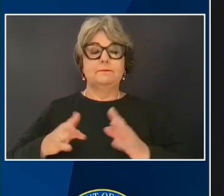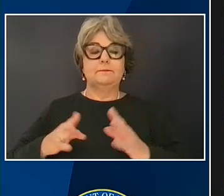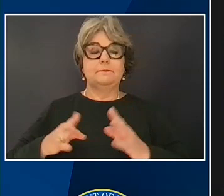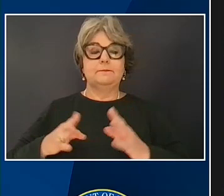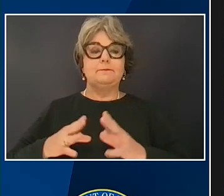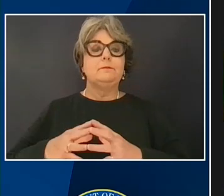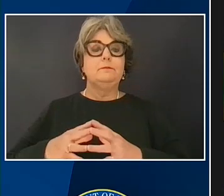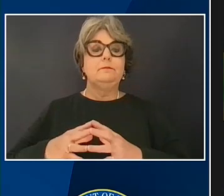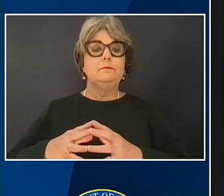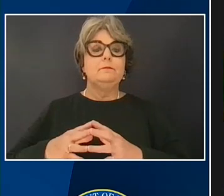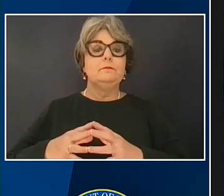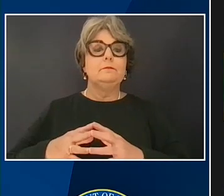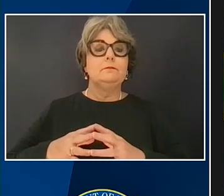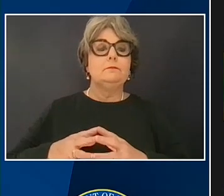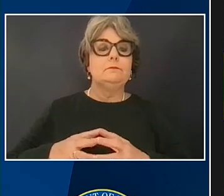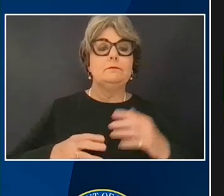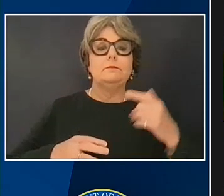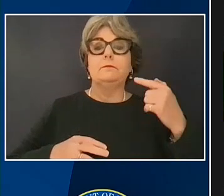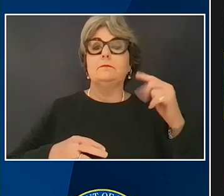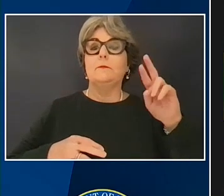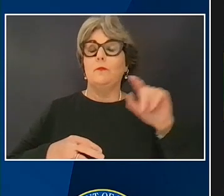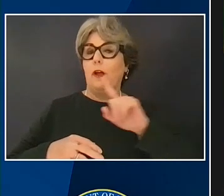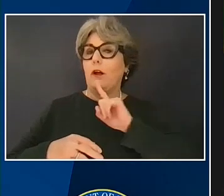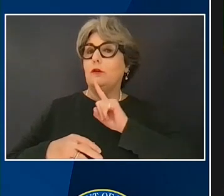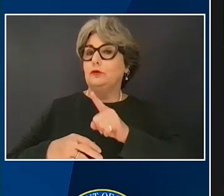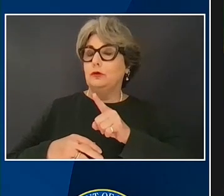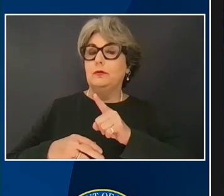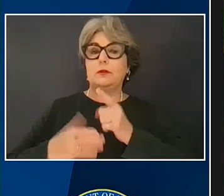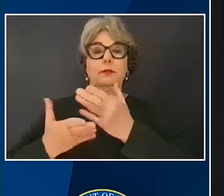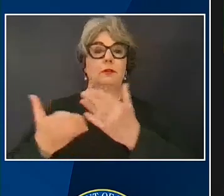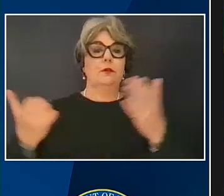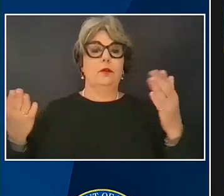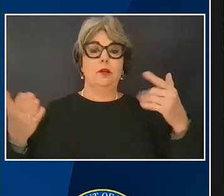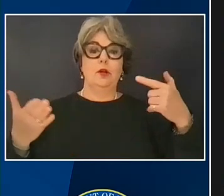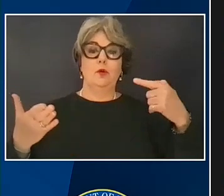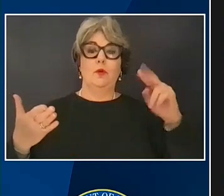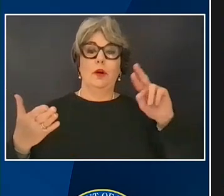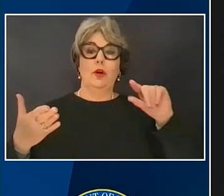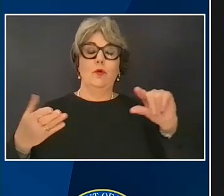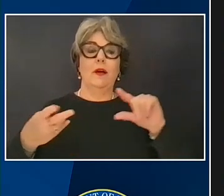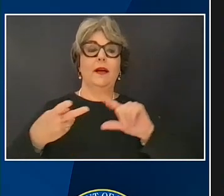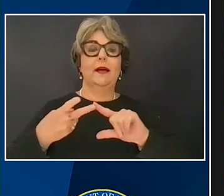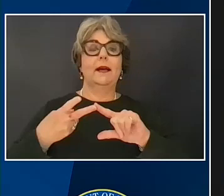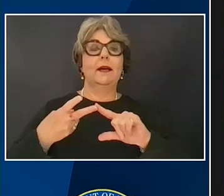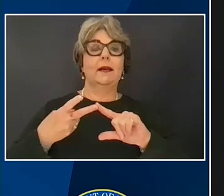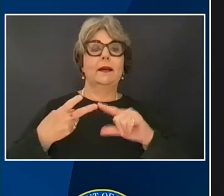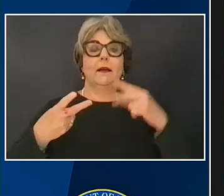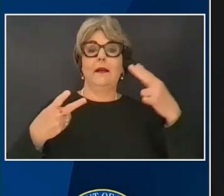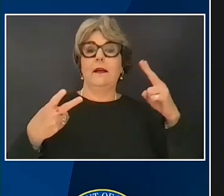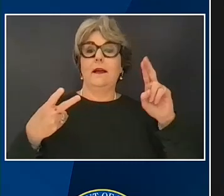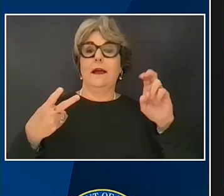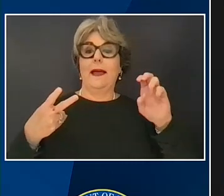Sure. Absolutely. Okay. So you would like Greg and Herman. And would you like Donna in there as well?